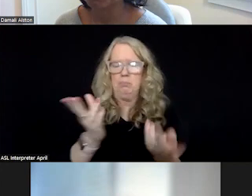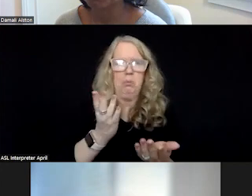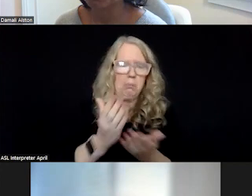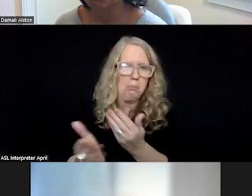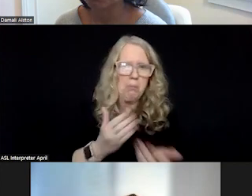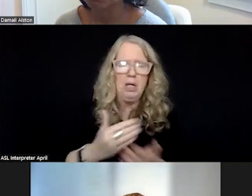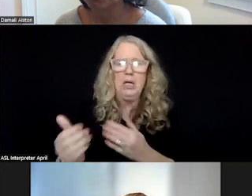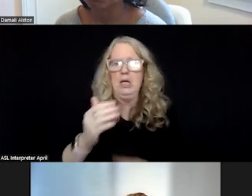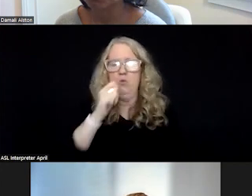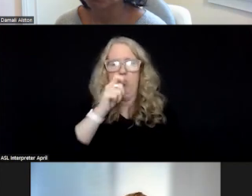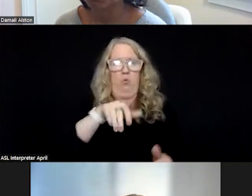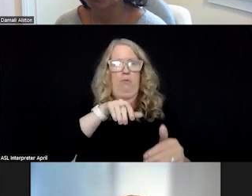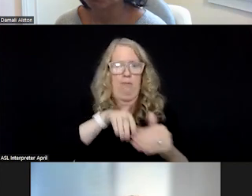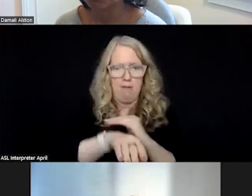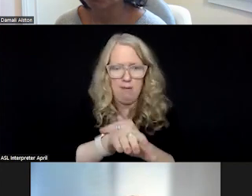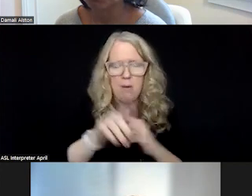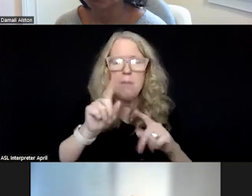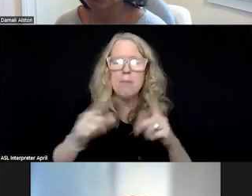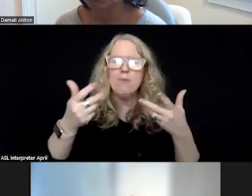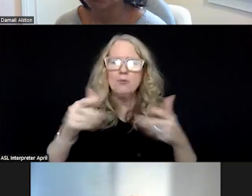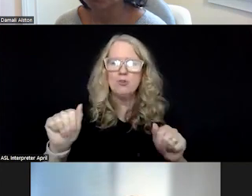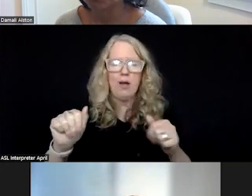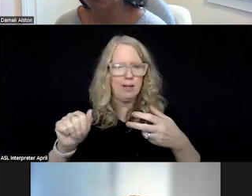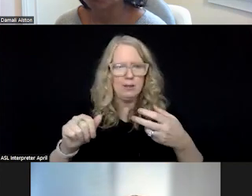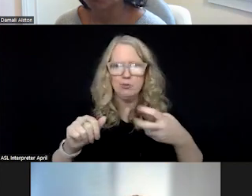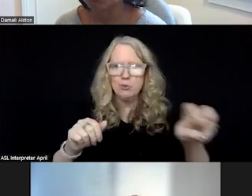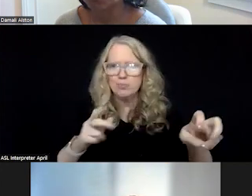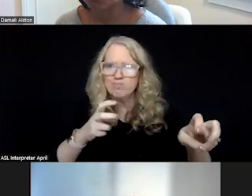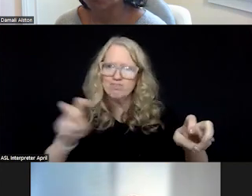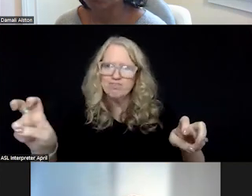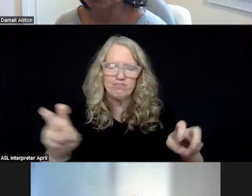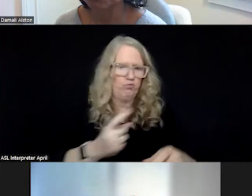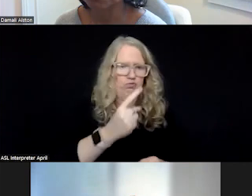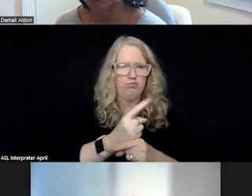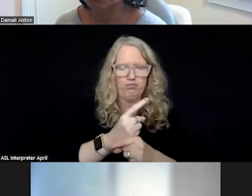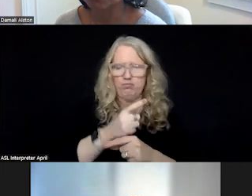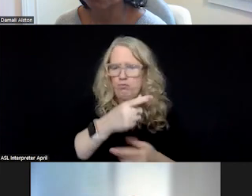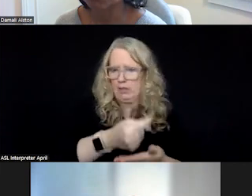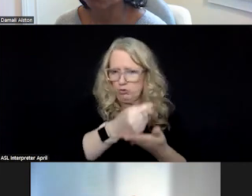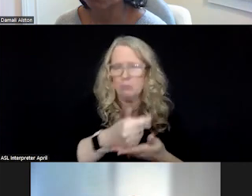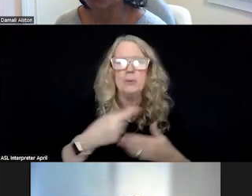THE FRONT DOOR, BUT WE ARE GOING TO TRY AND GET THEM TO THE RIGHT TYPE OF TREATMENT. THAT HAS NOT BEEN A CHALLENGE.